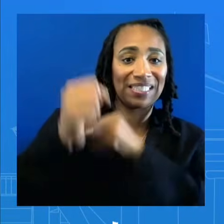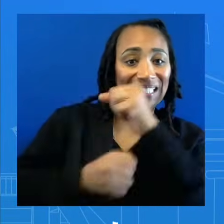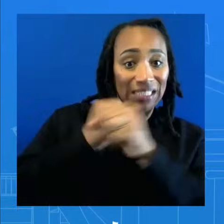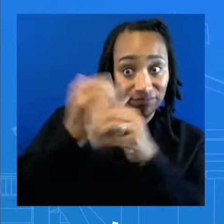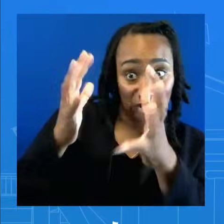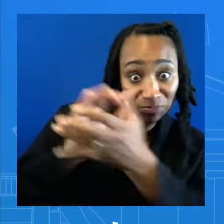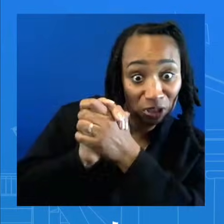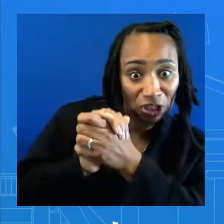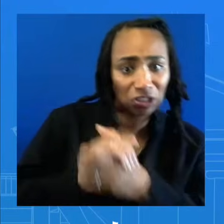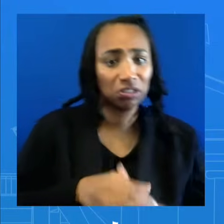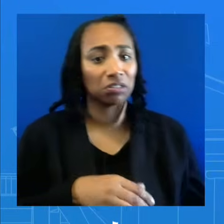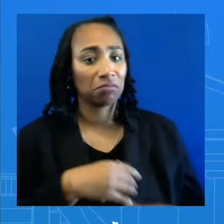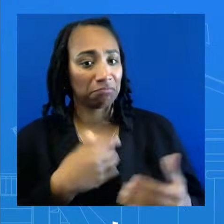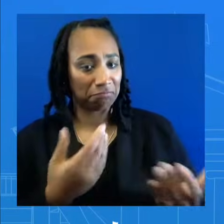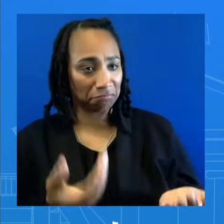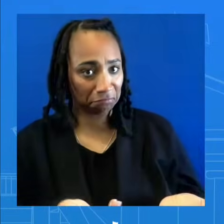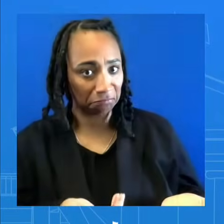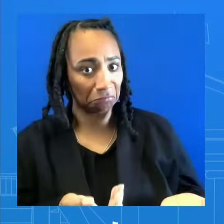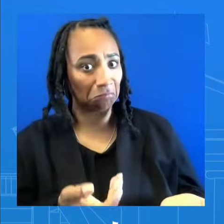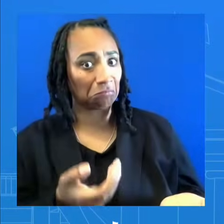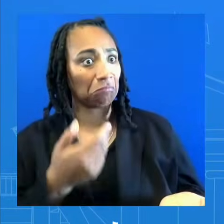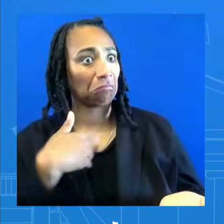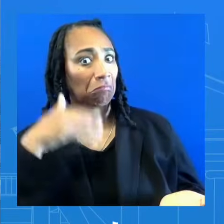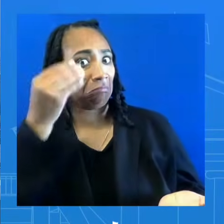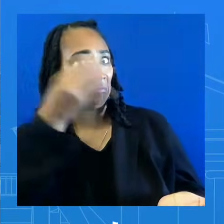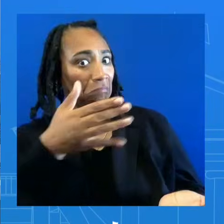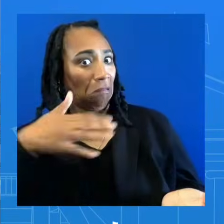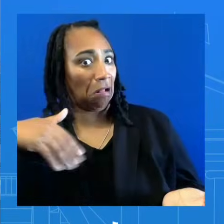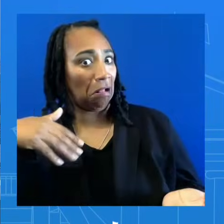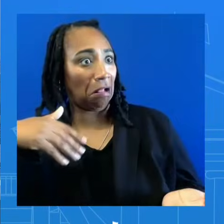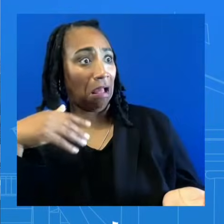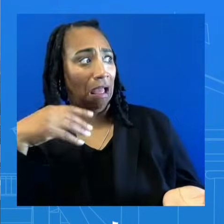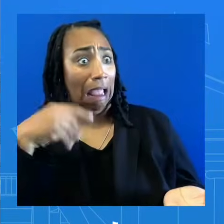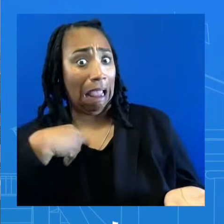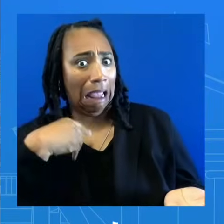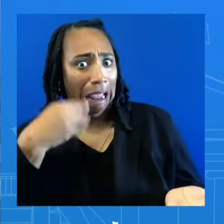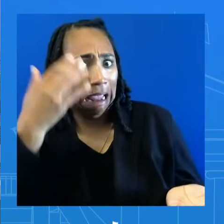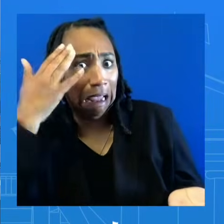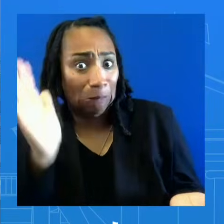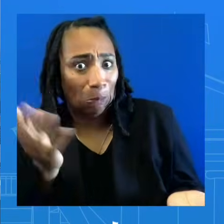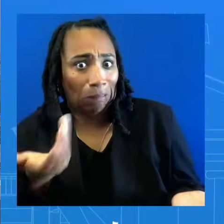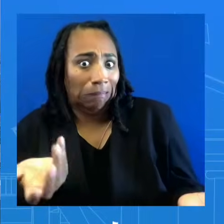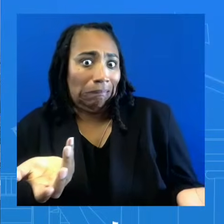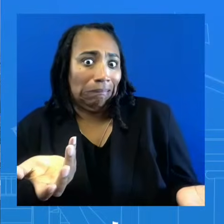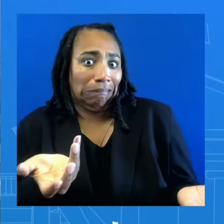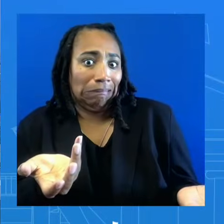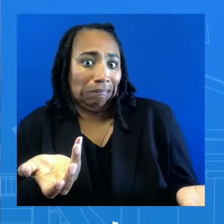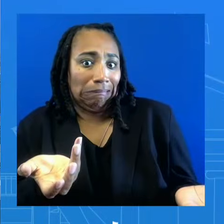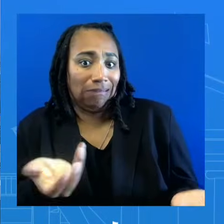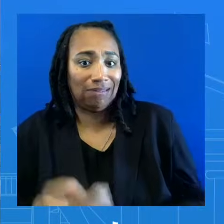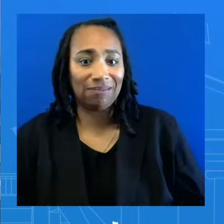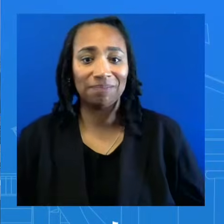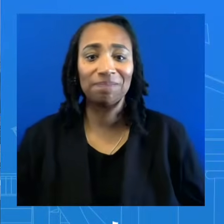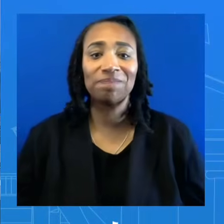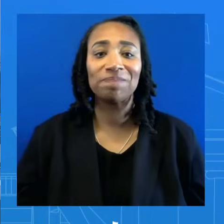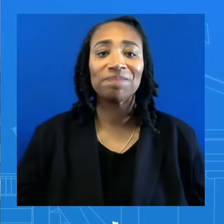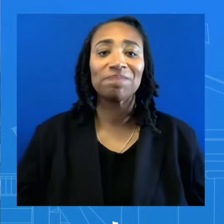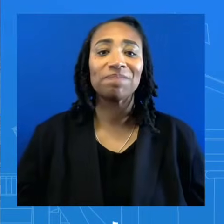I want to go back to Austin Tice. Can you give us some information about the U.S. presence on the ground? Who is there to secure his release?